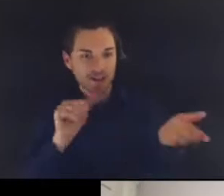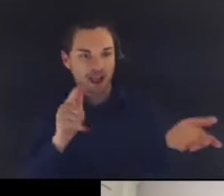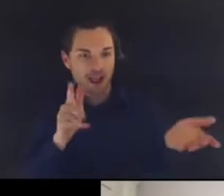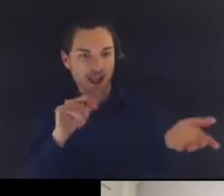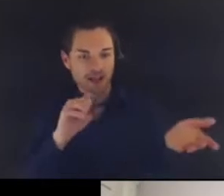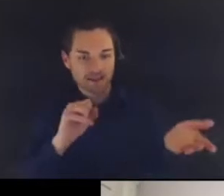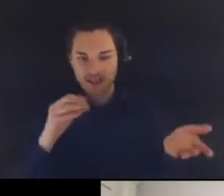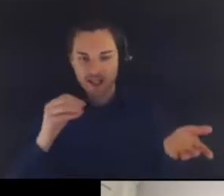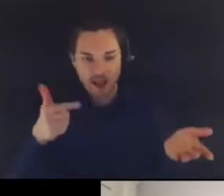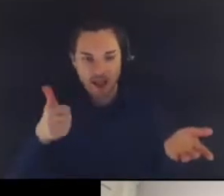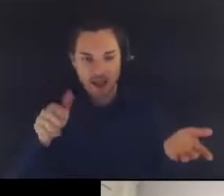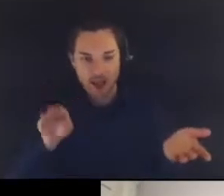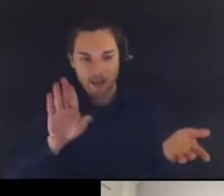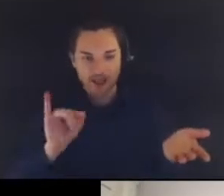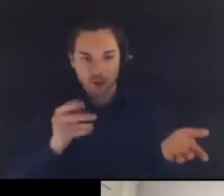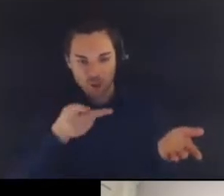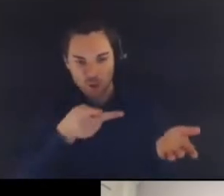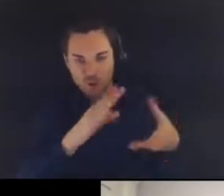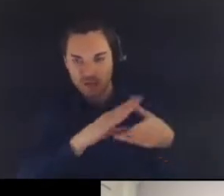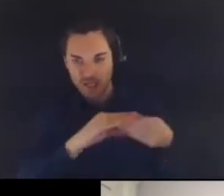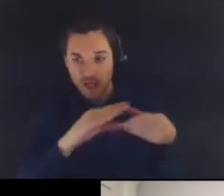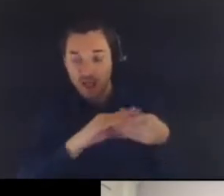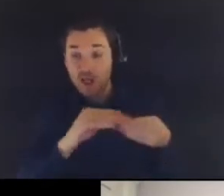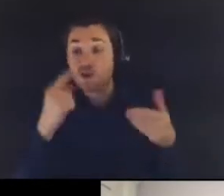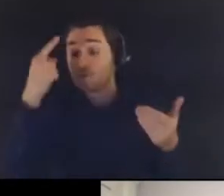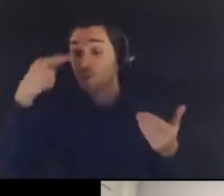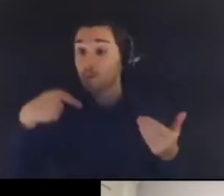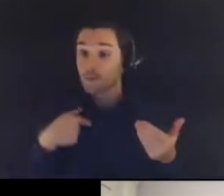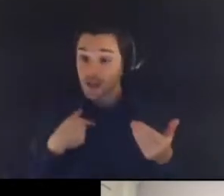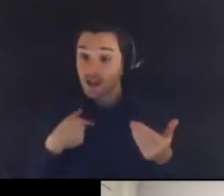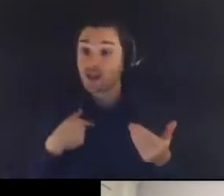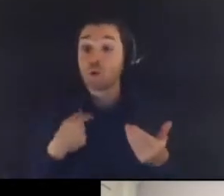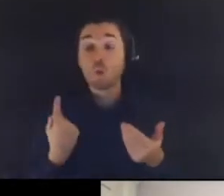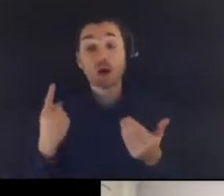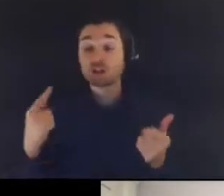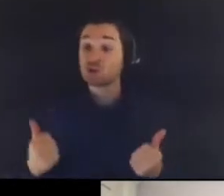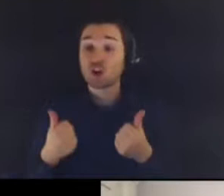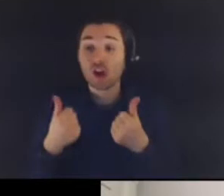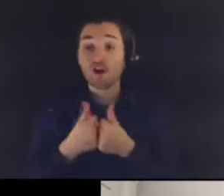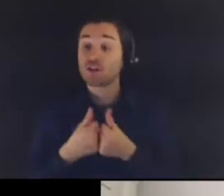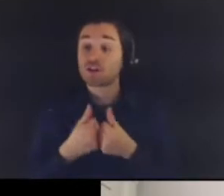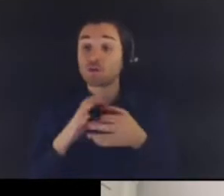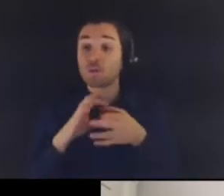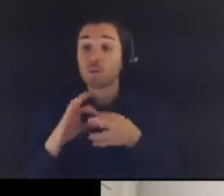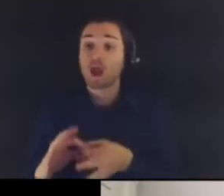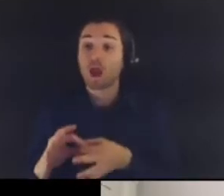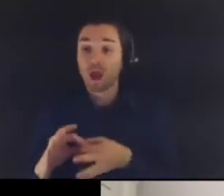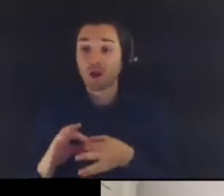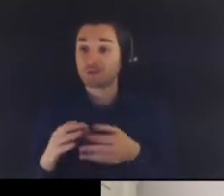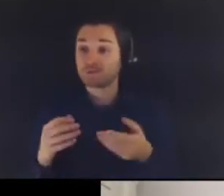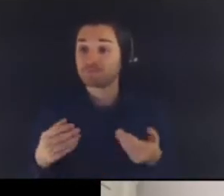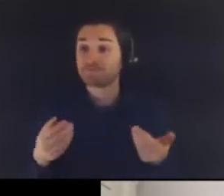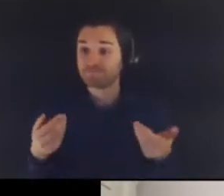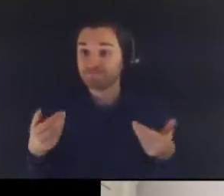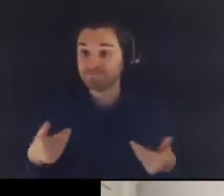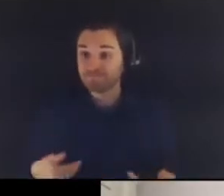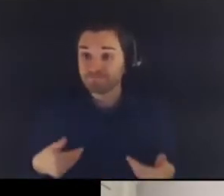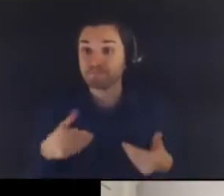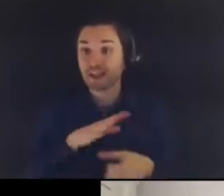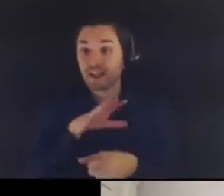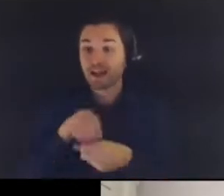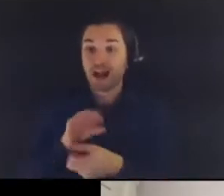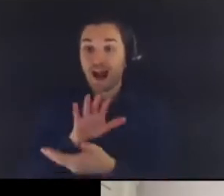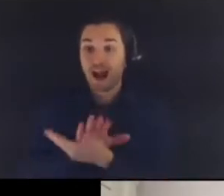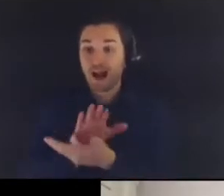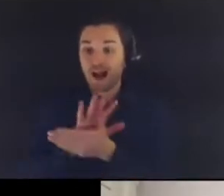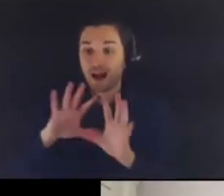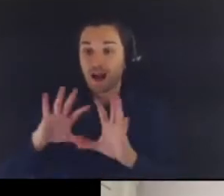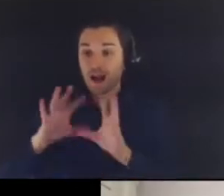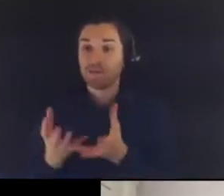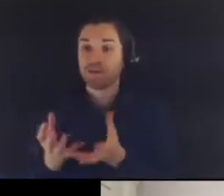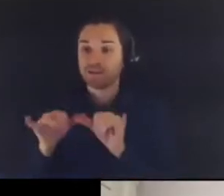about being in the academic system is advocacy and asking for what you need is definitely